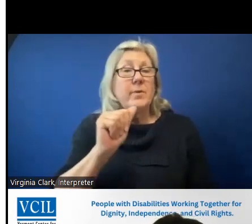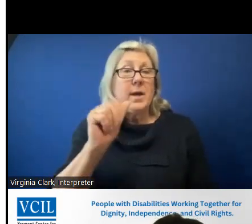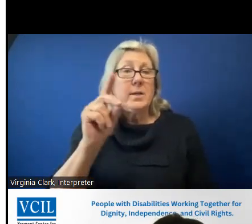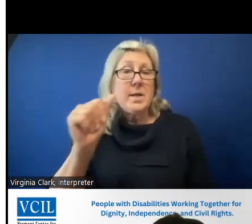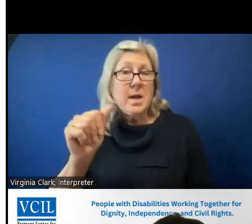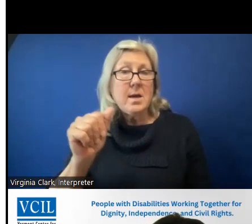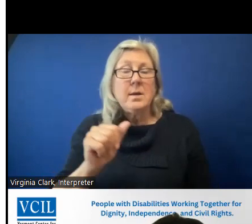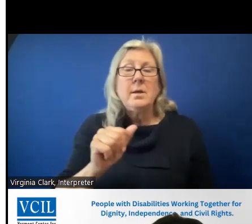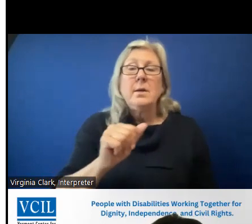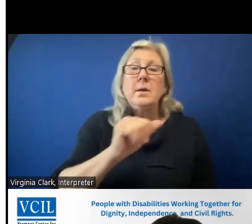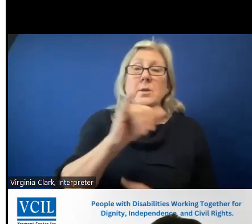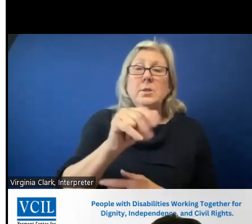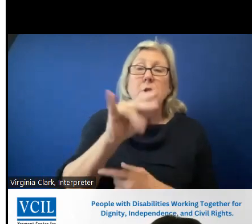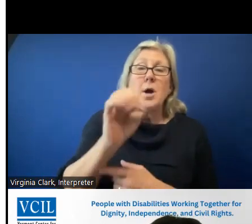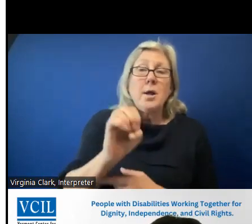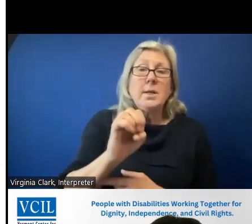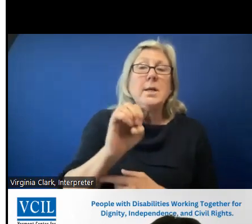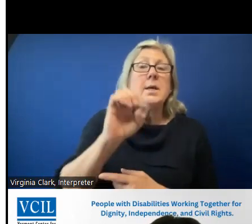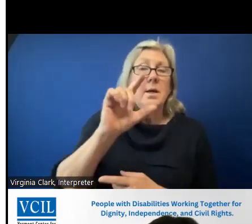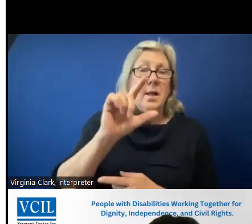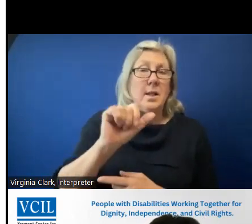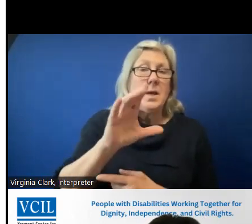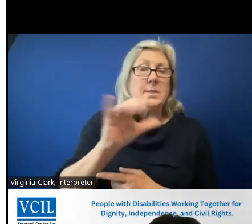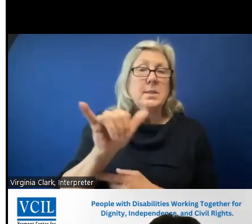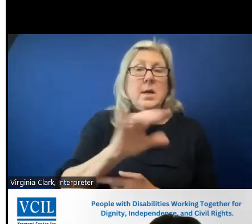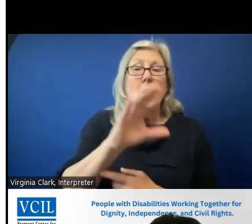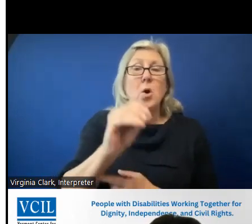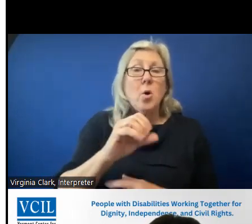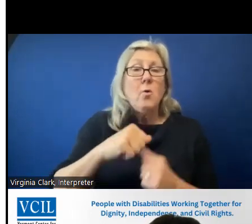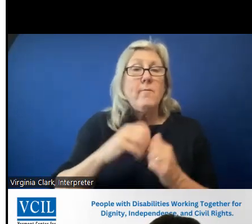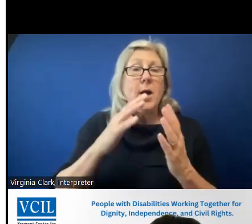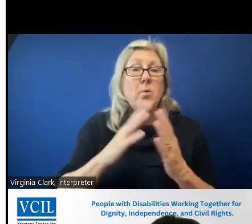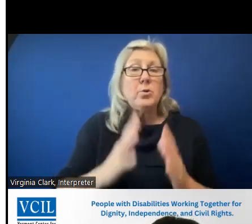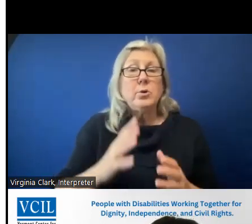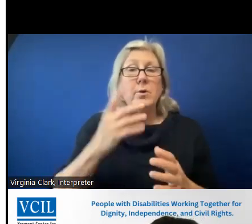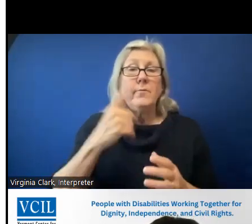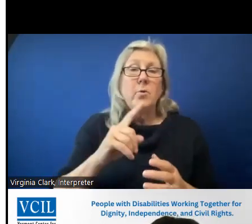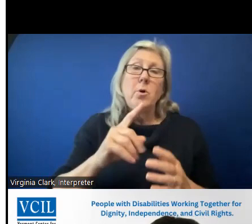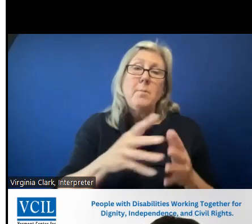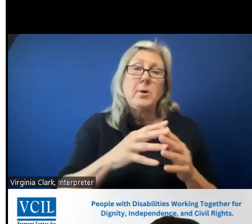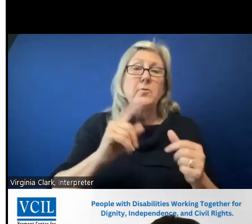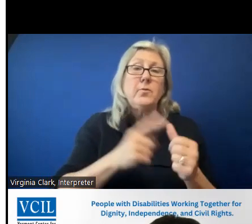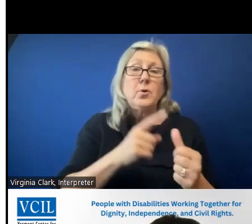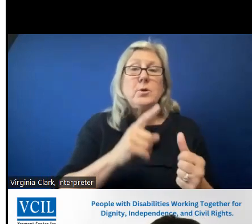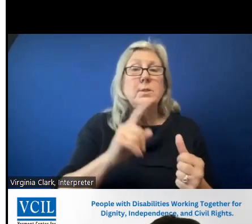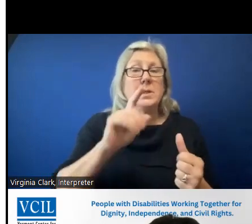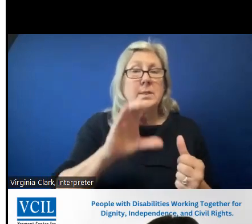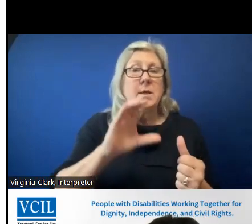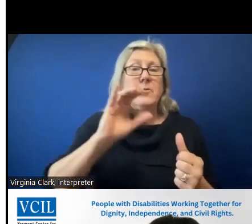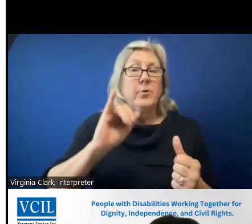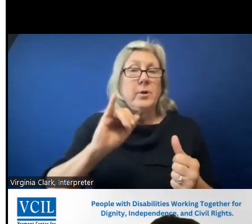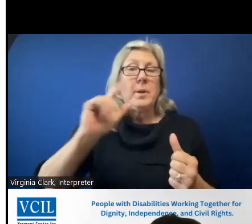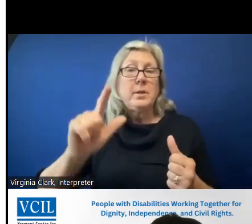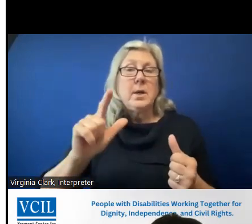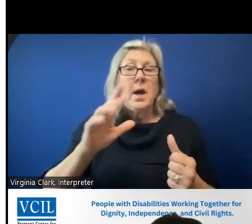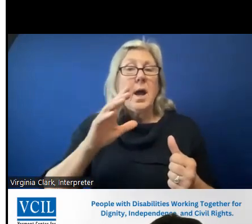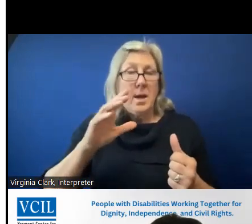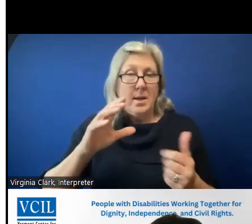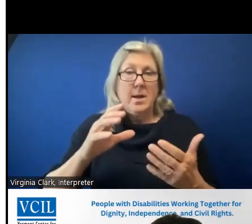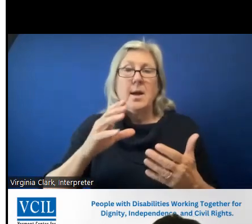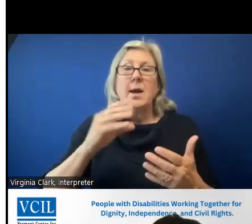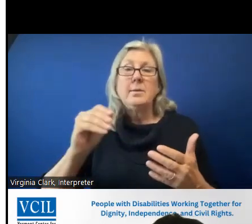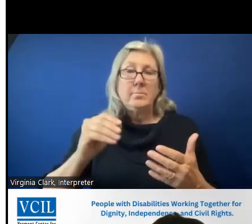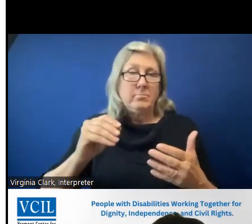Johnnie Lacy co founder and leader in introducing intersectionality to collective work. Paul